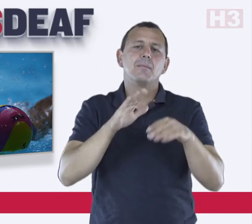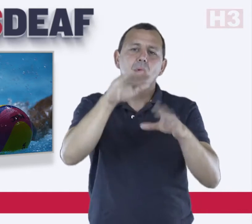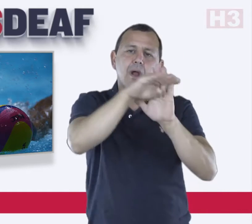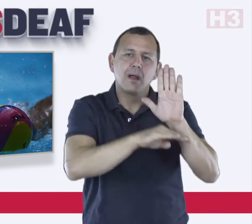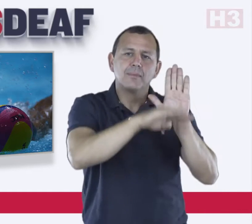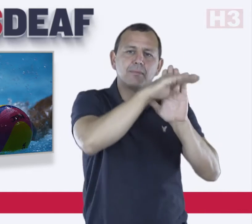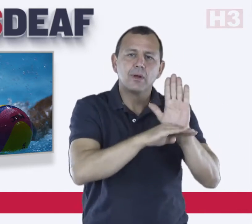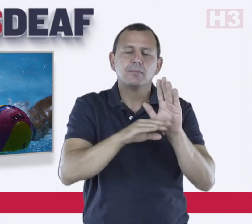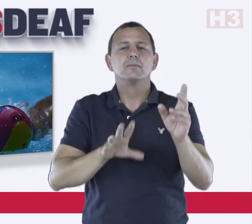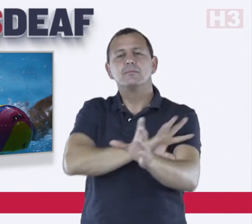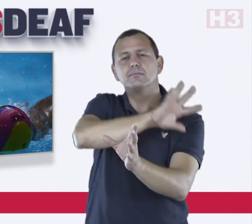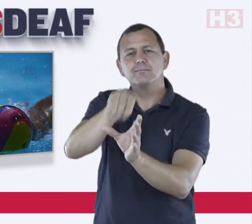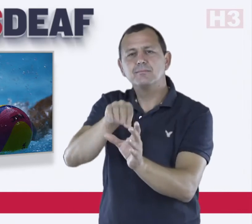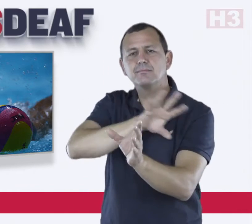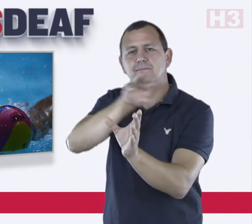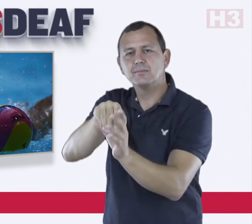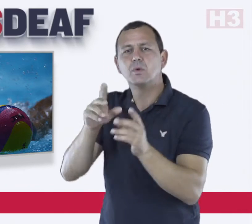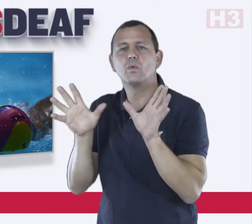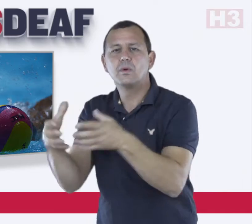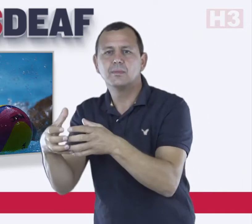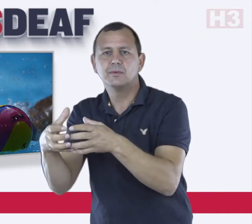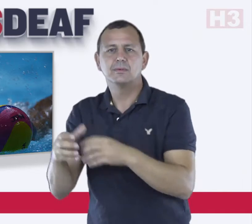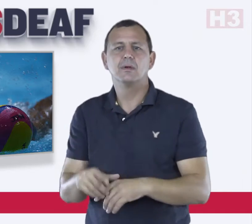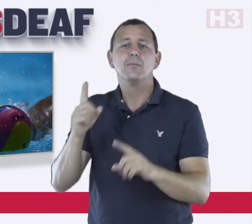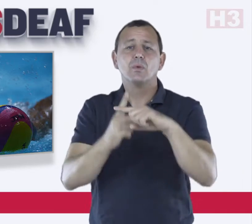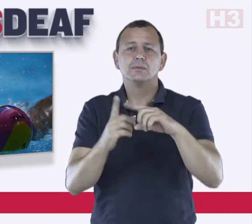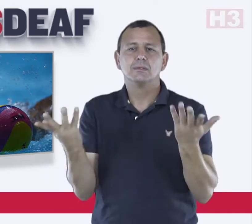programs and is involved with the deaf community,